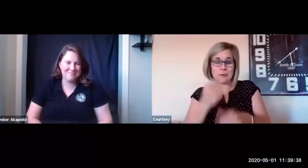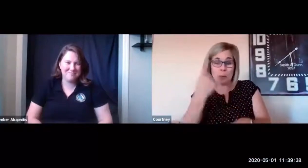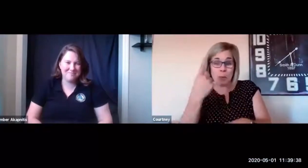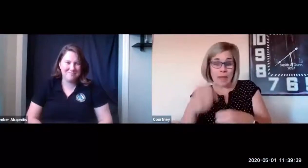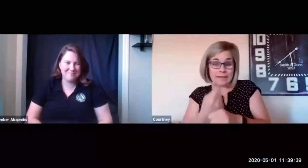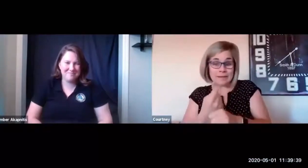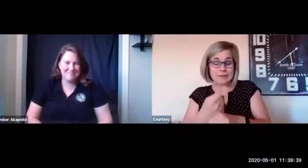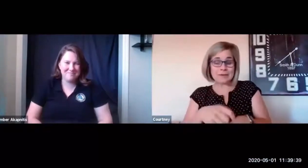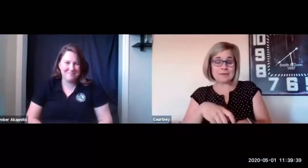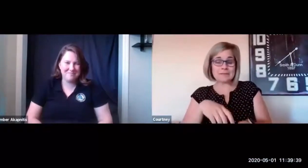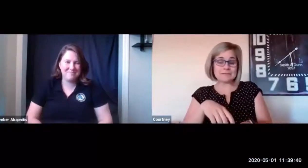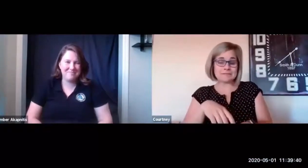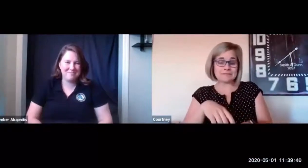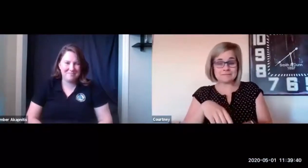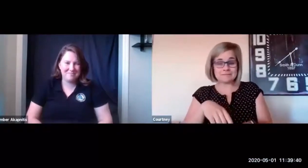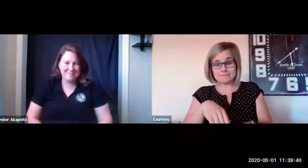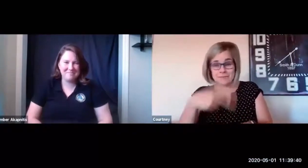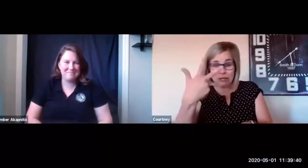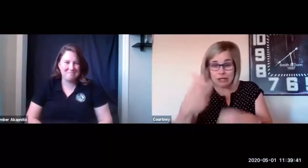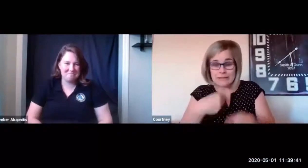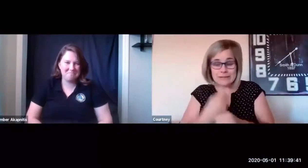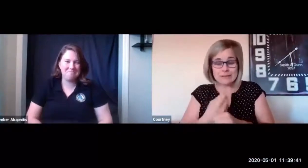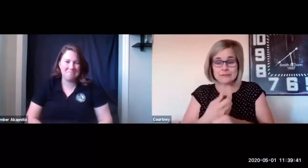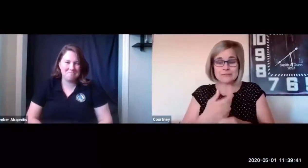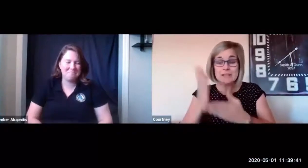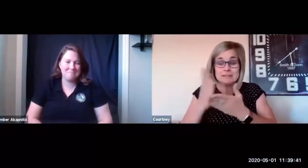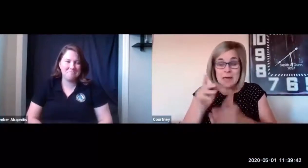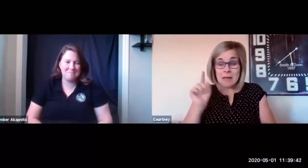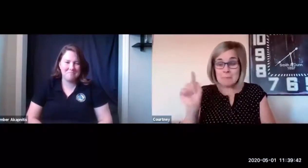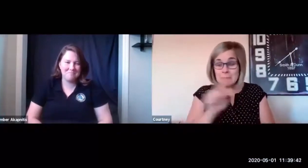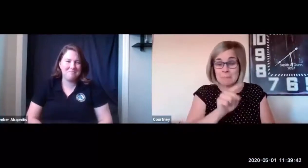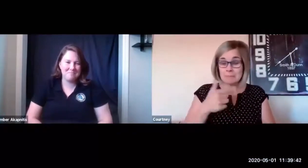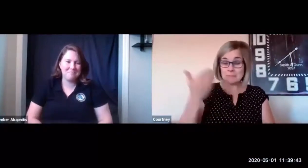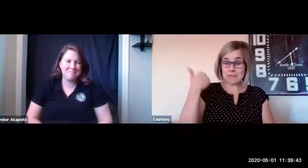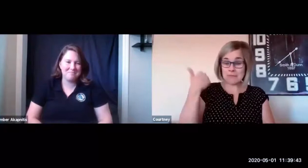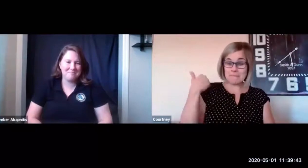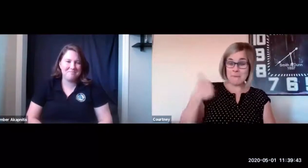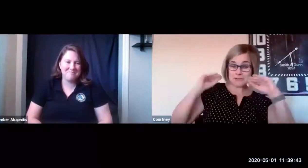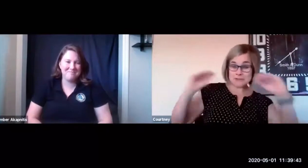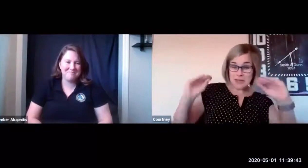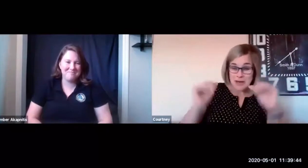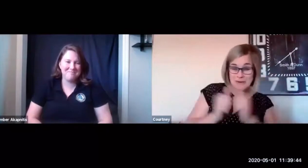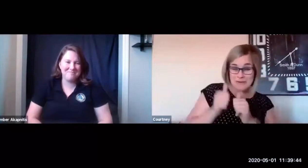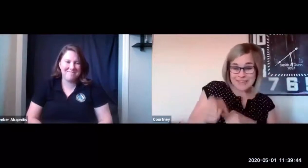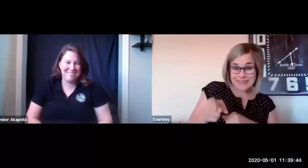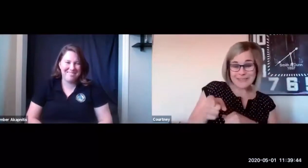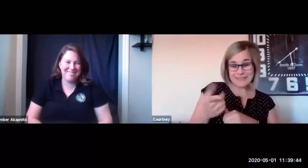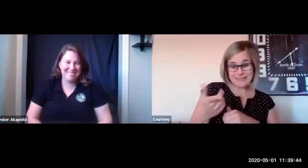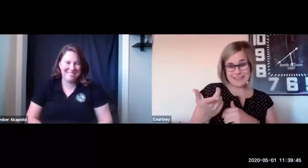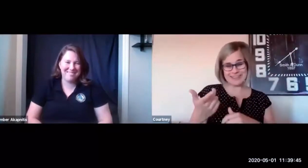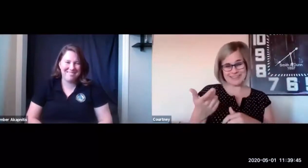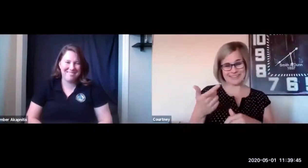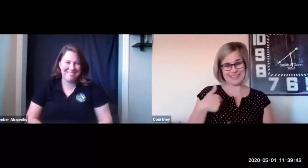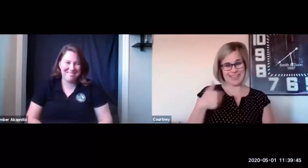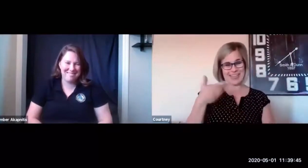Whether we're working, we've been working together for one year, three years, some of you I taught with